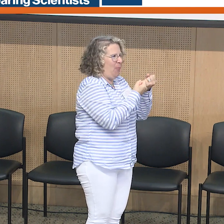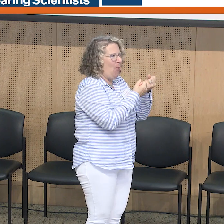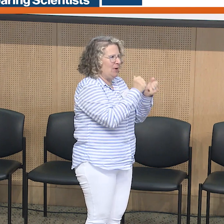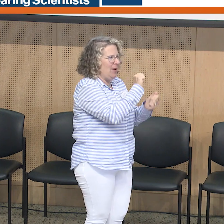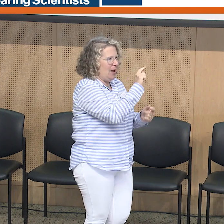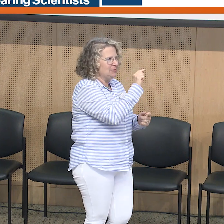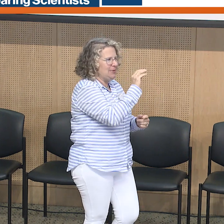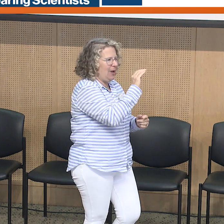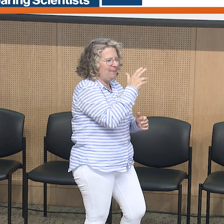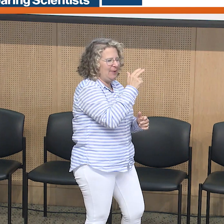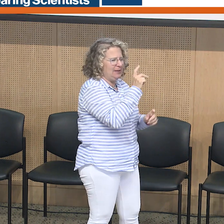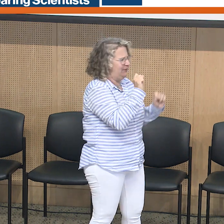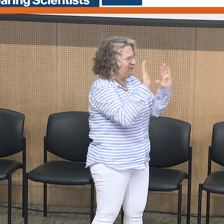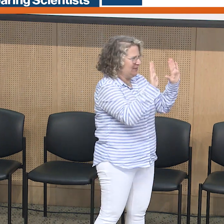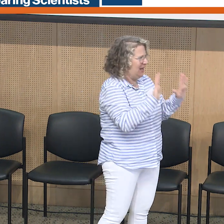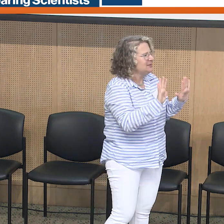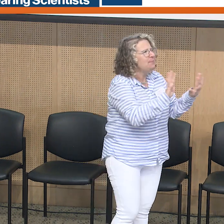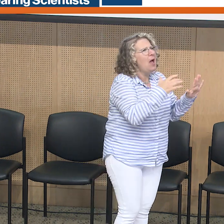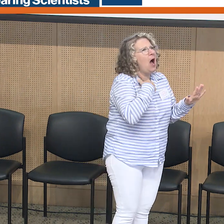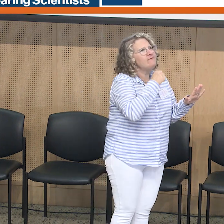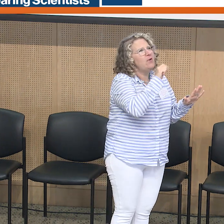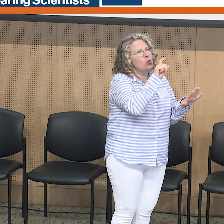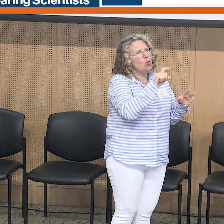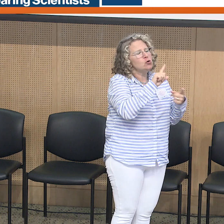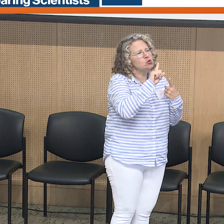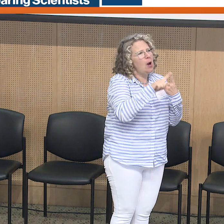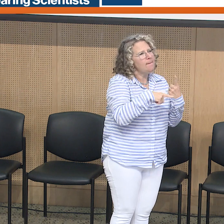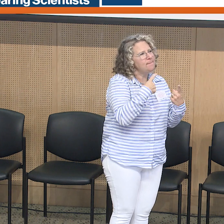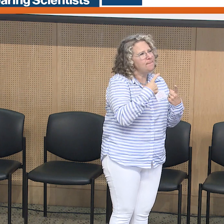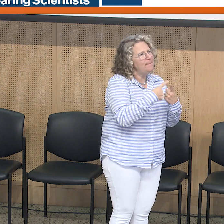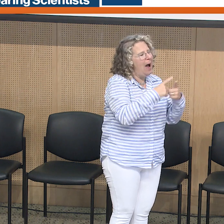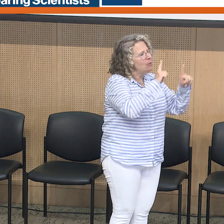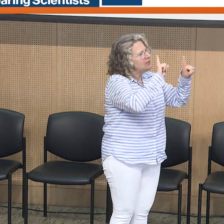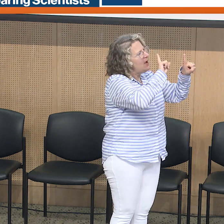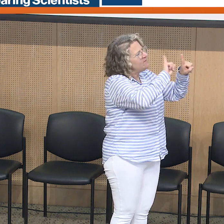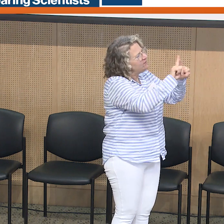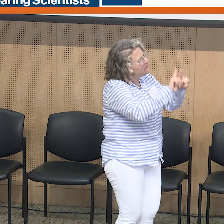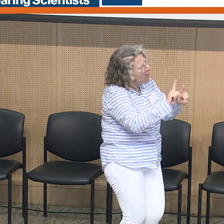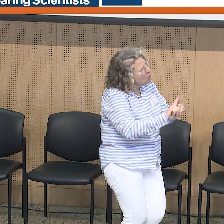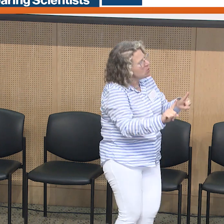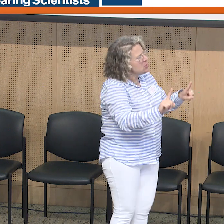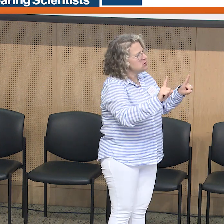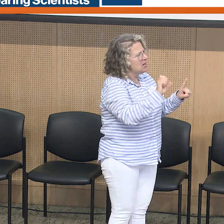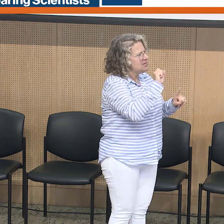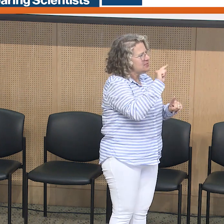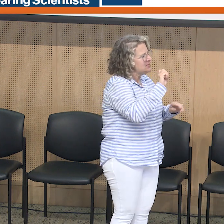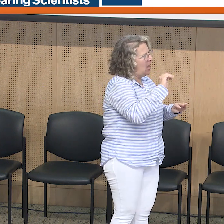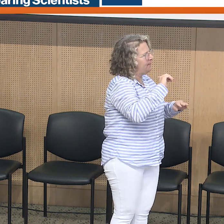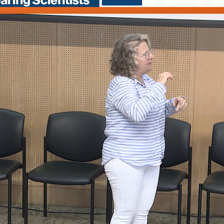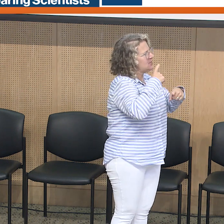and I support your work in STEM, and I wanted to ask about the different STEM